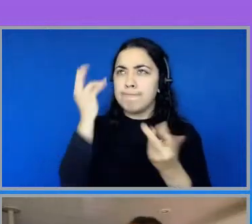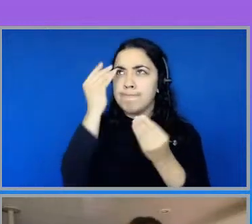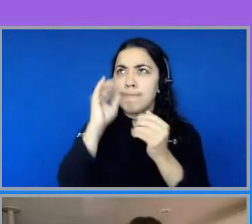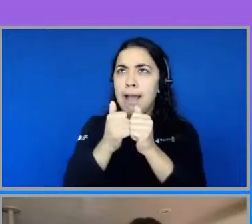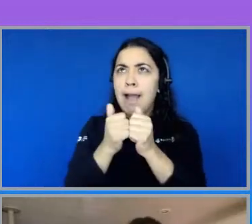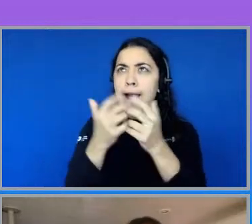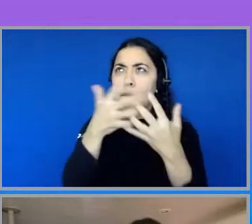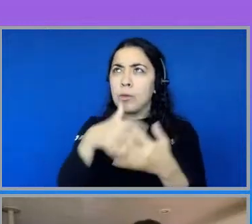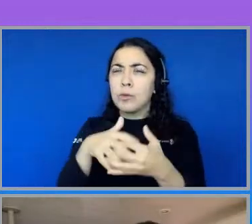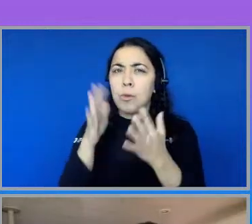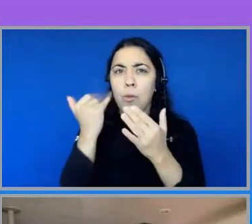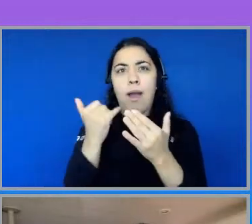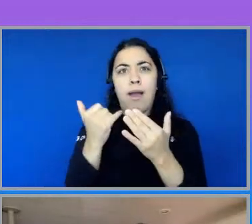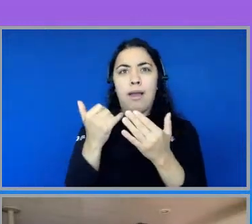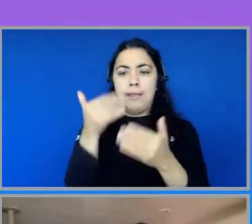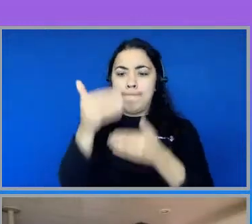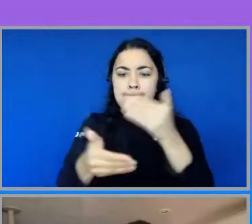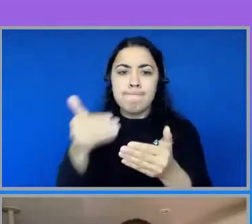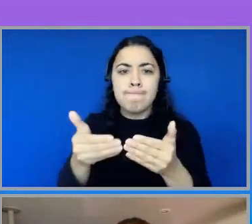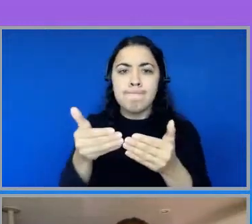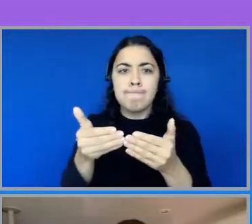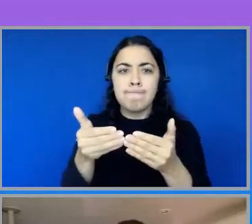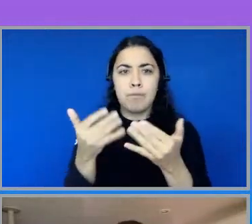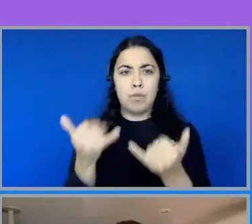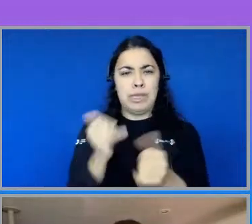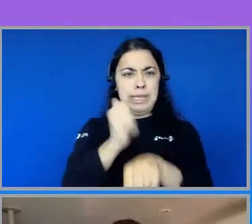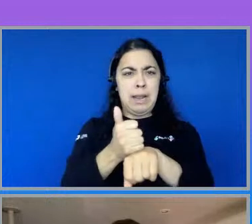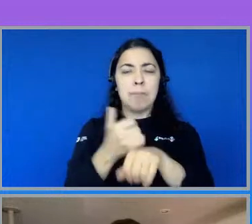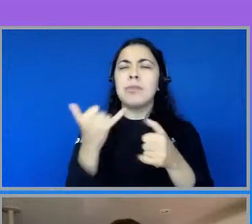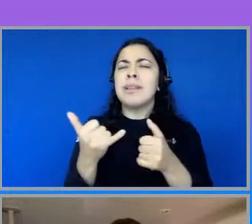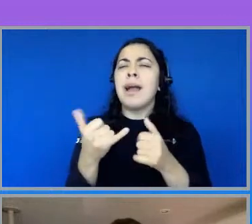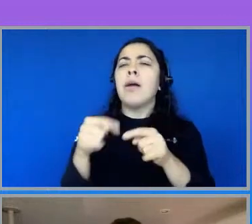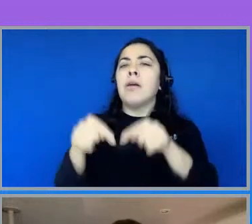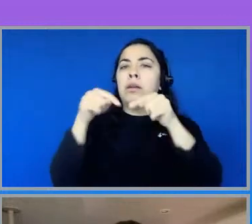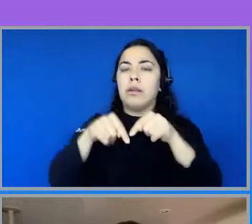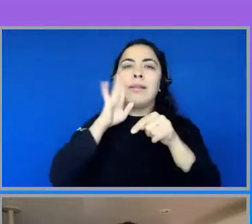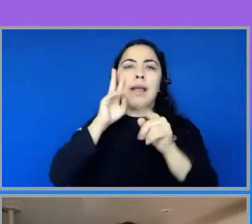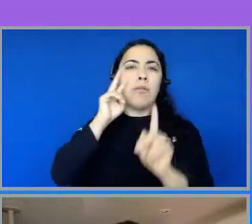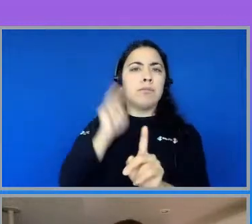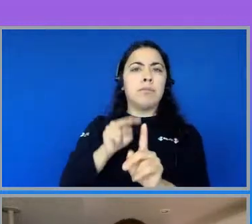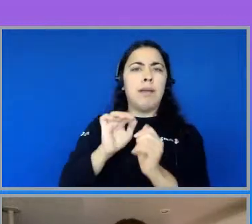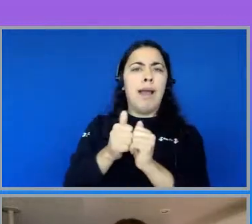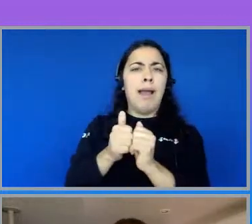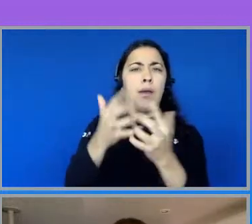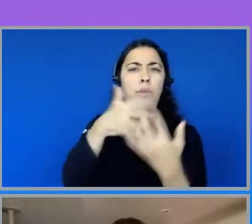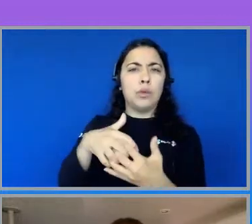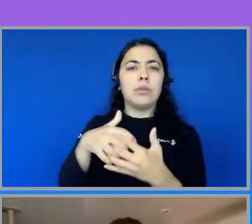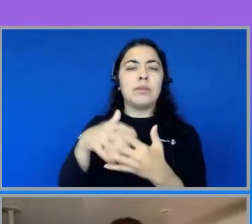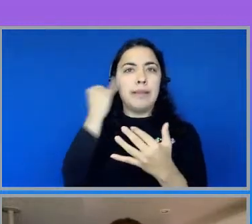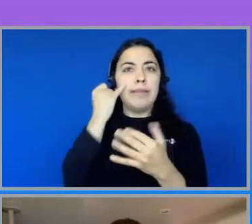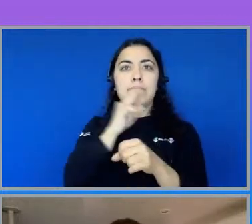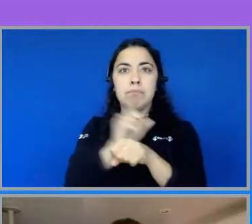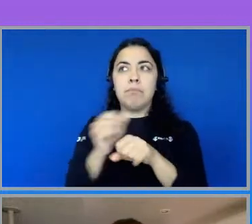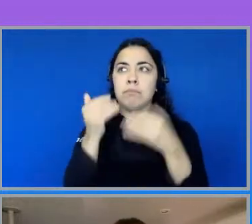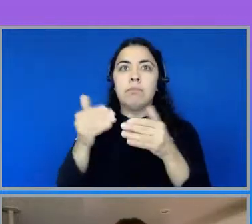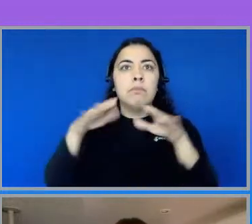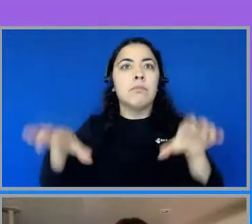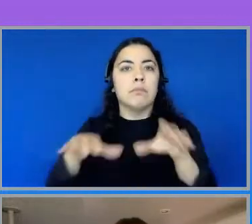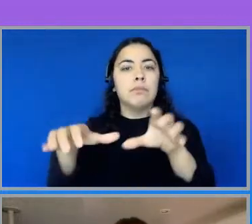works and why it works the way that it does. So let's have a look at how this actually works